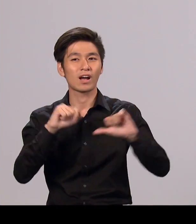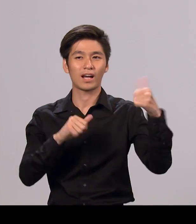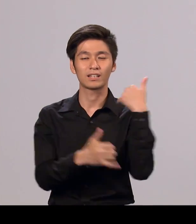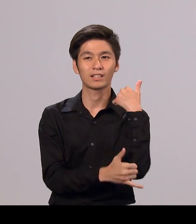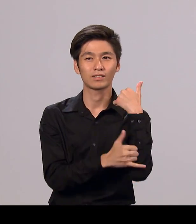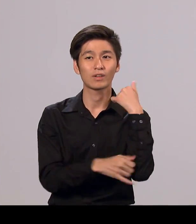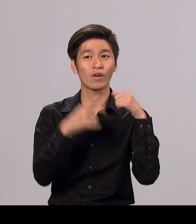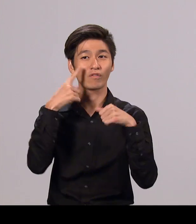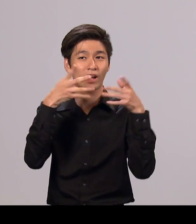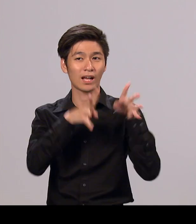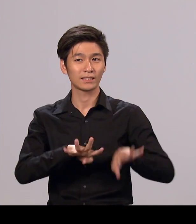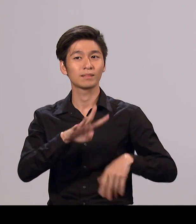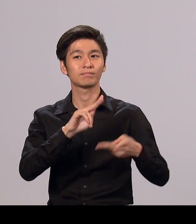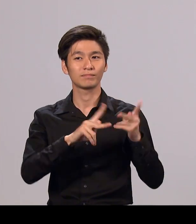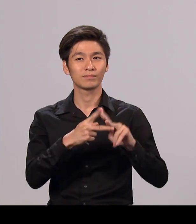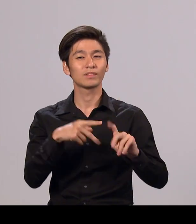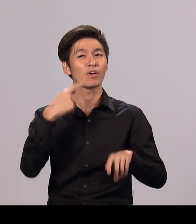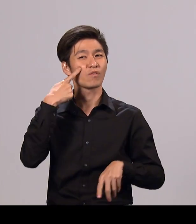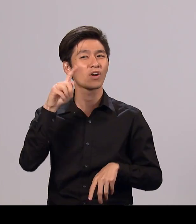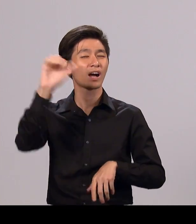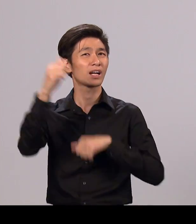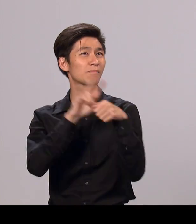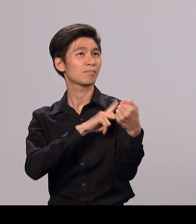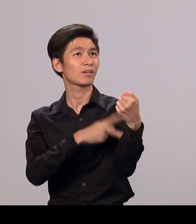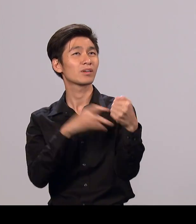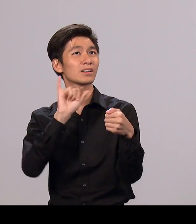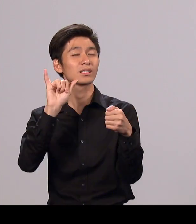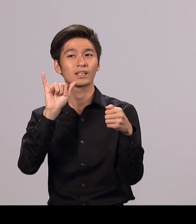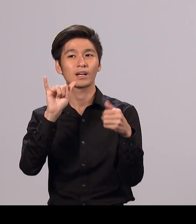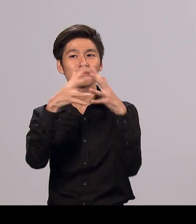to ASEAN partners, to the powers – America, China, Europe.